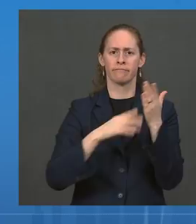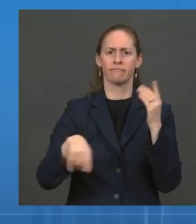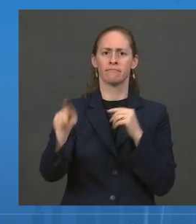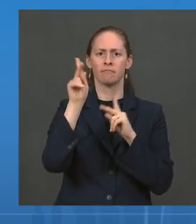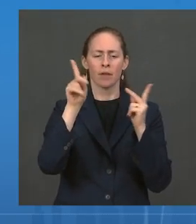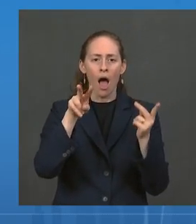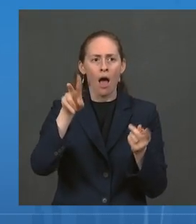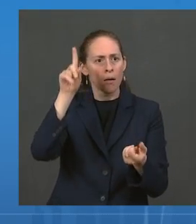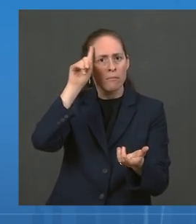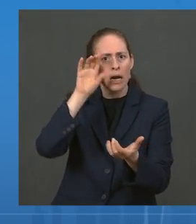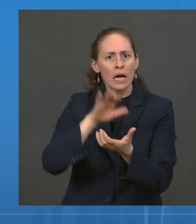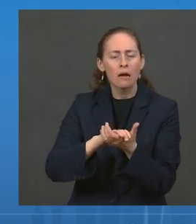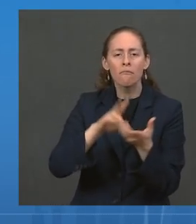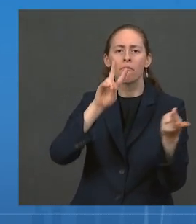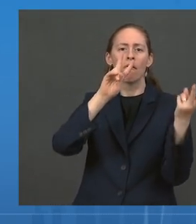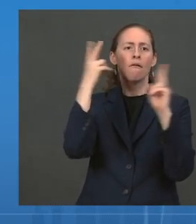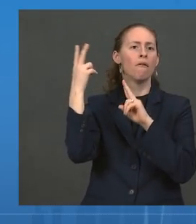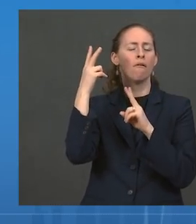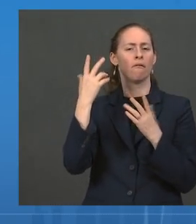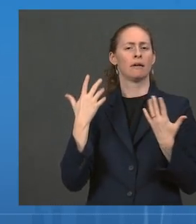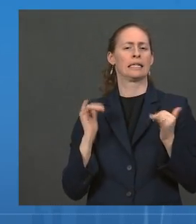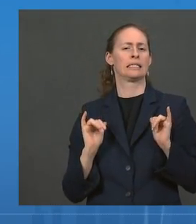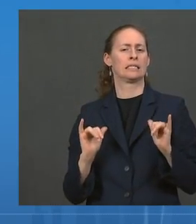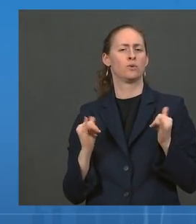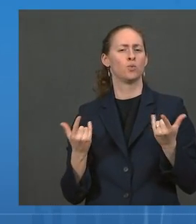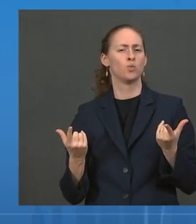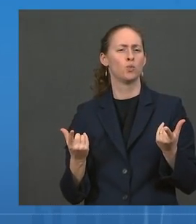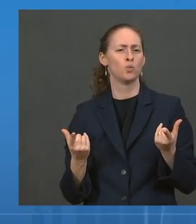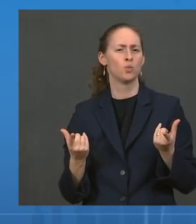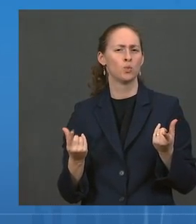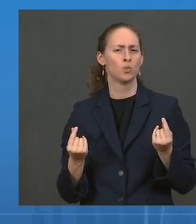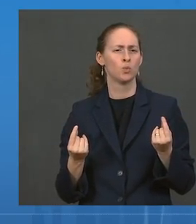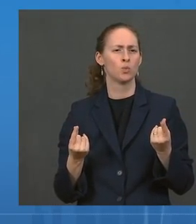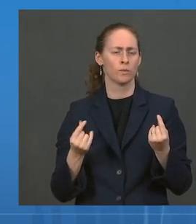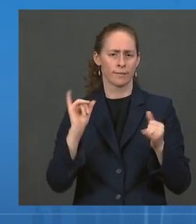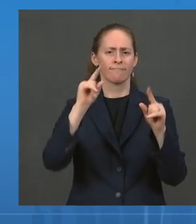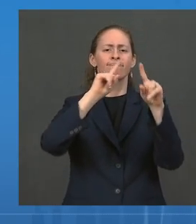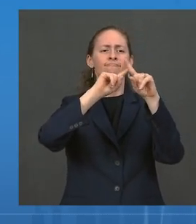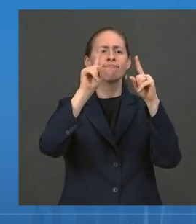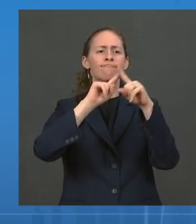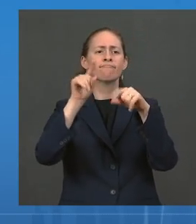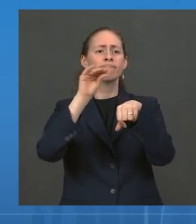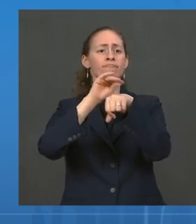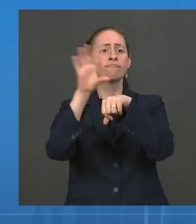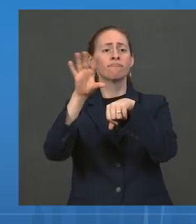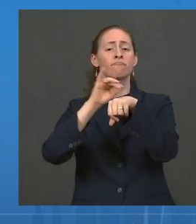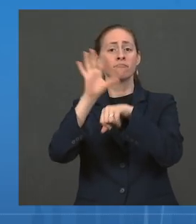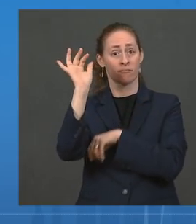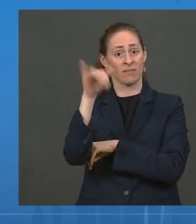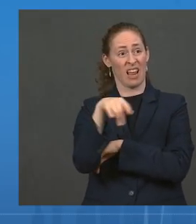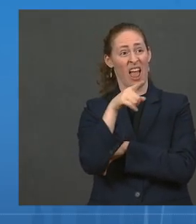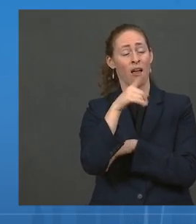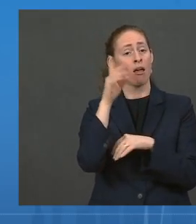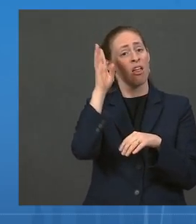we declared that health misinformation is an urgent public health threat. Since then, I've been inspired by people all over the country